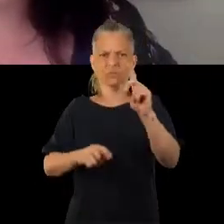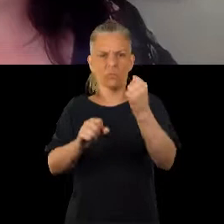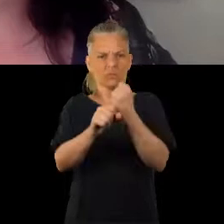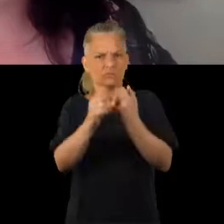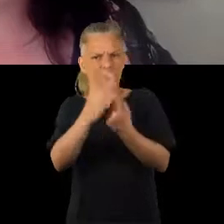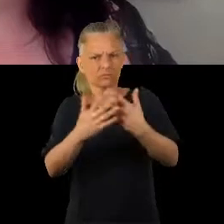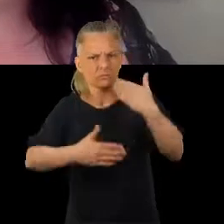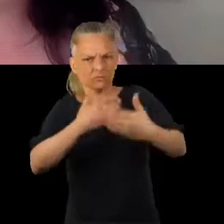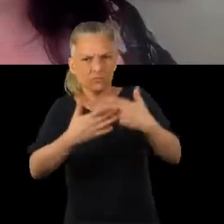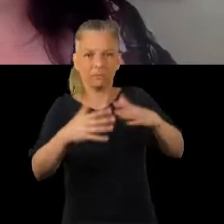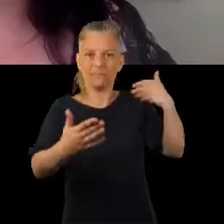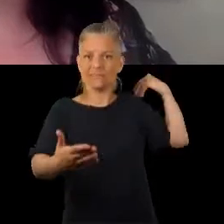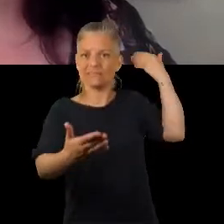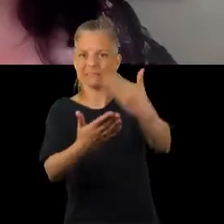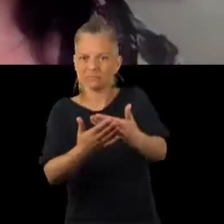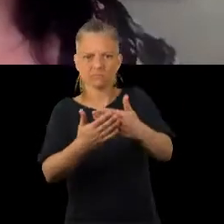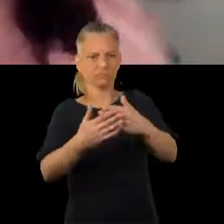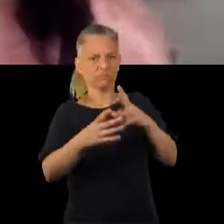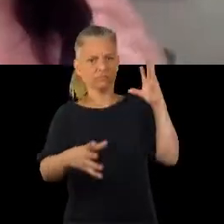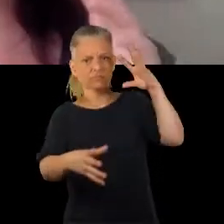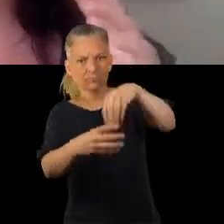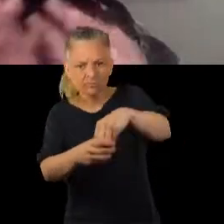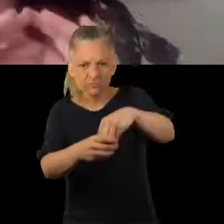obligations to their organisation? So training is very much based around